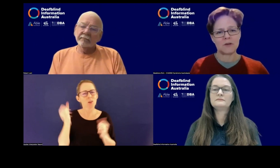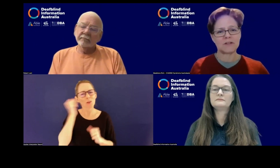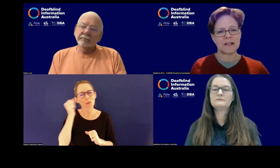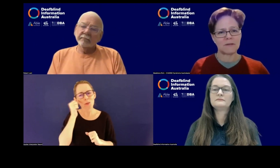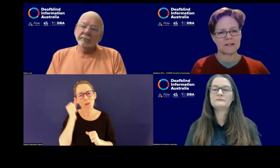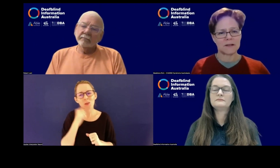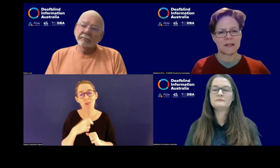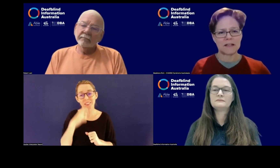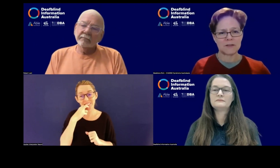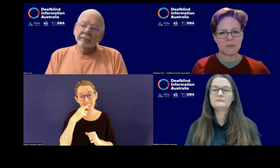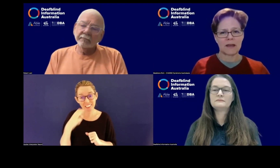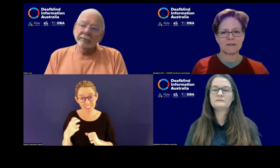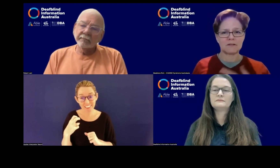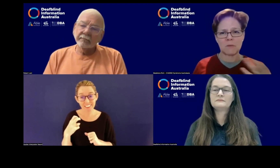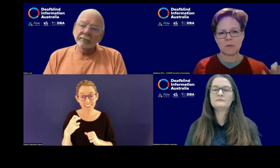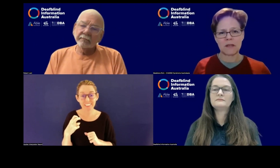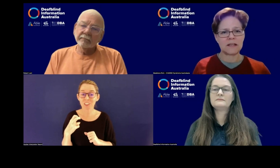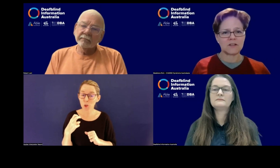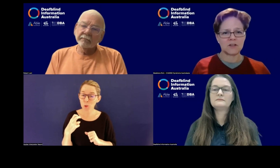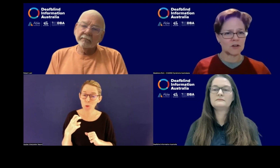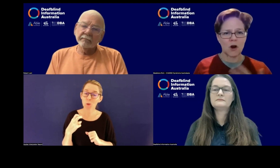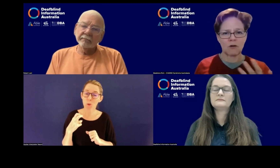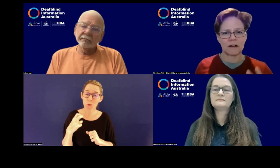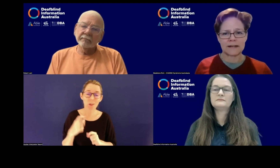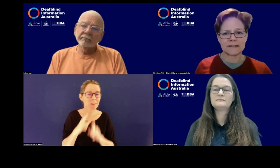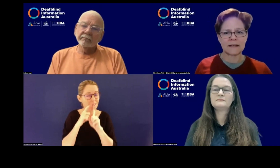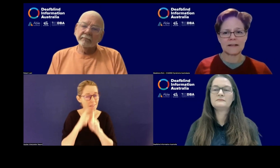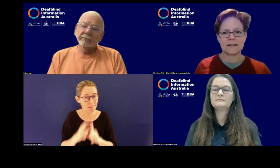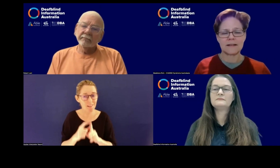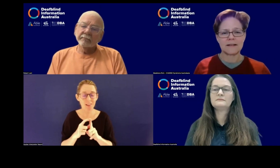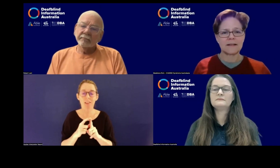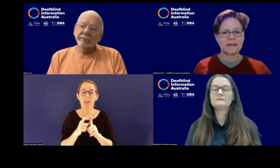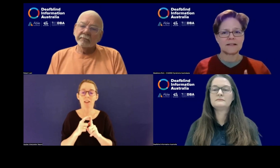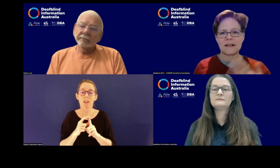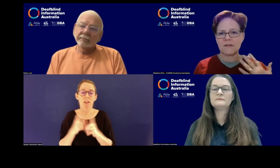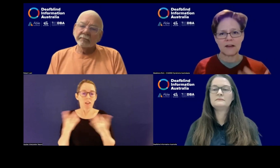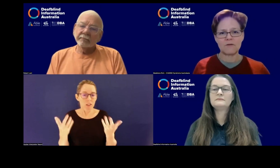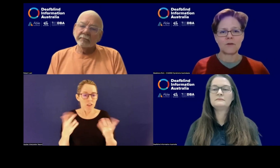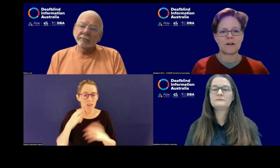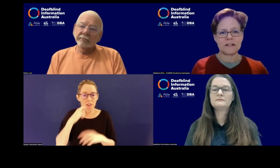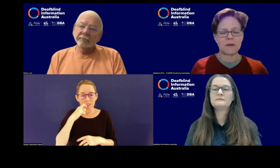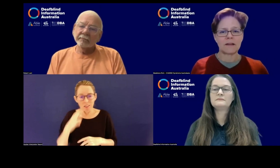him used to having something in his mouth, so remember he's not an oral eater. He's never had food in his mouth.